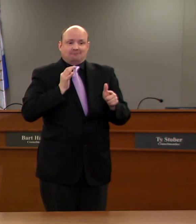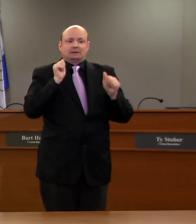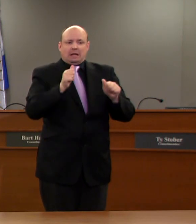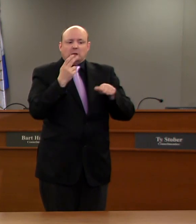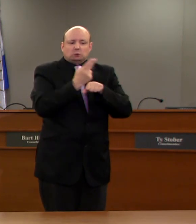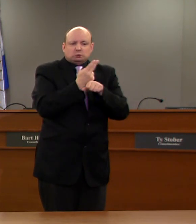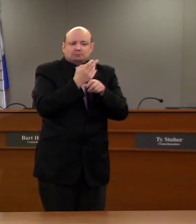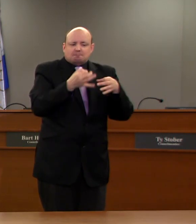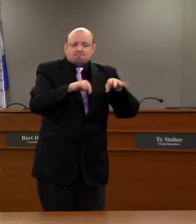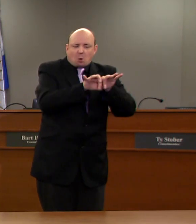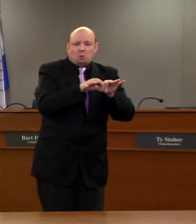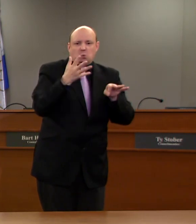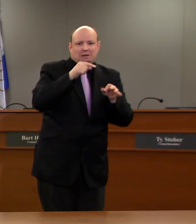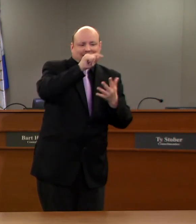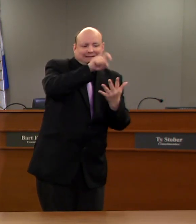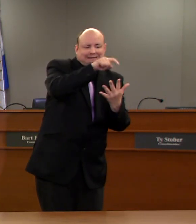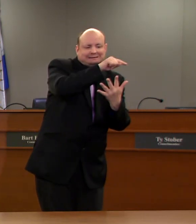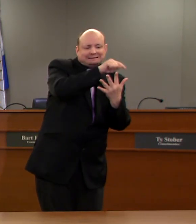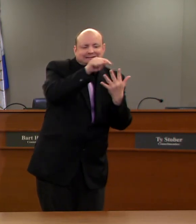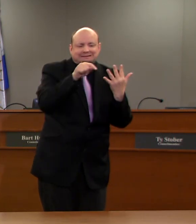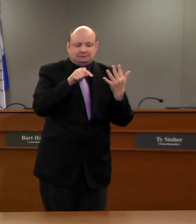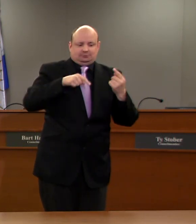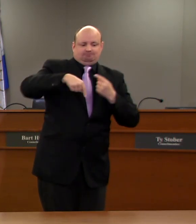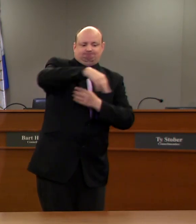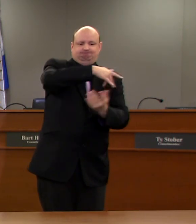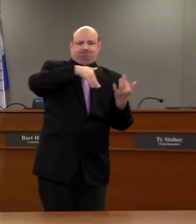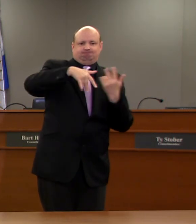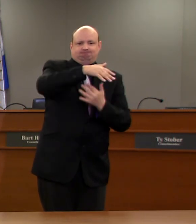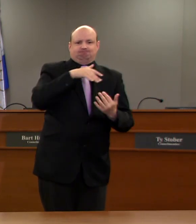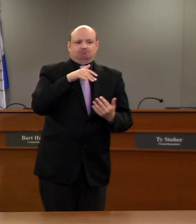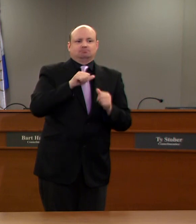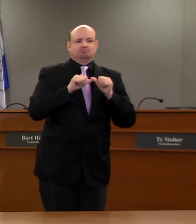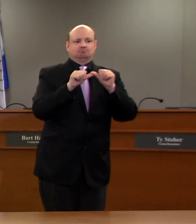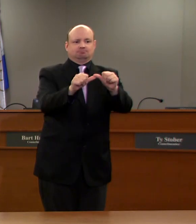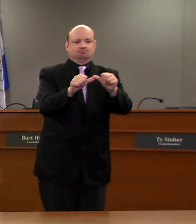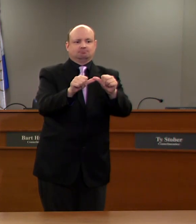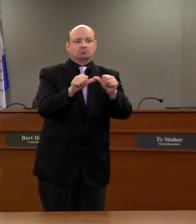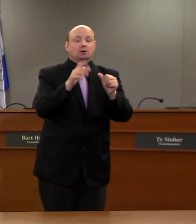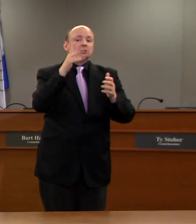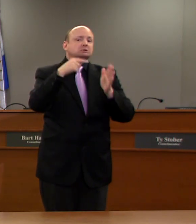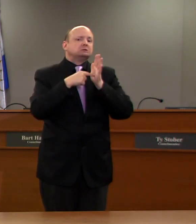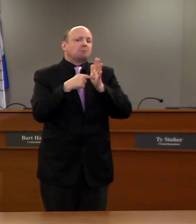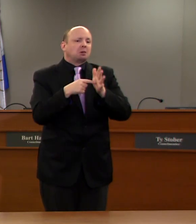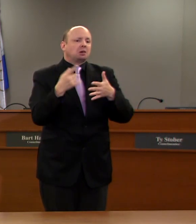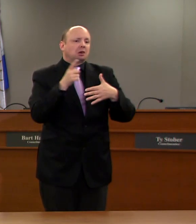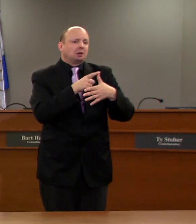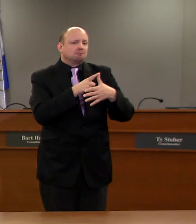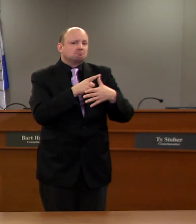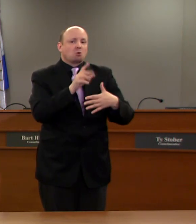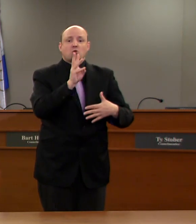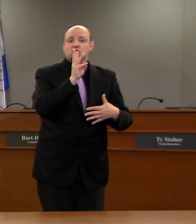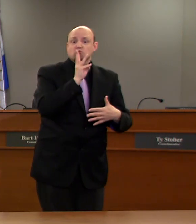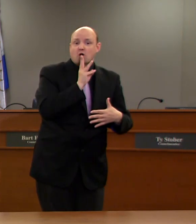community needs. Let me give you an example of some of those. Water and sanitary sewer, of course these are extremely